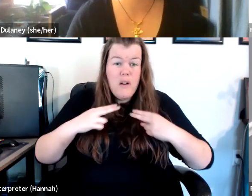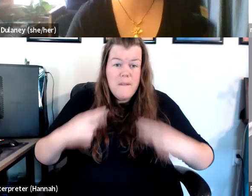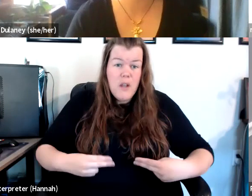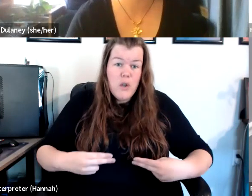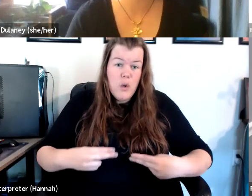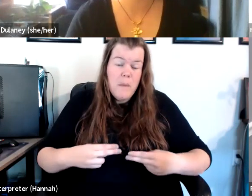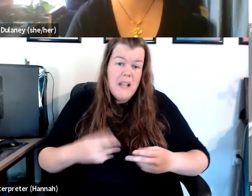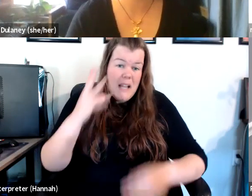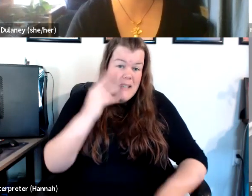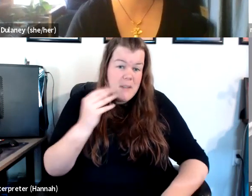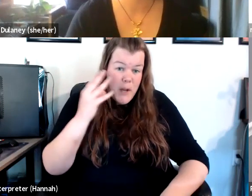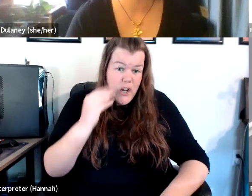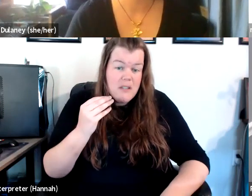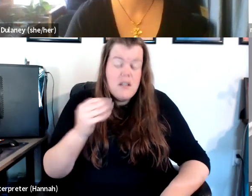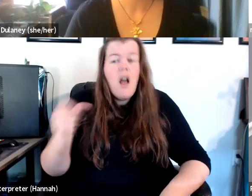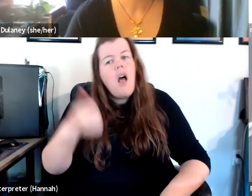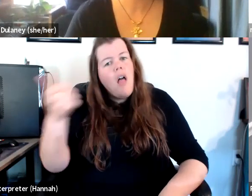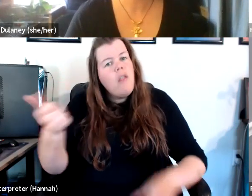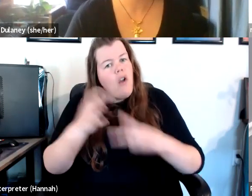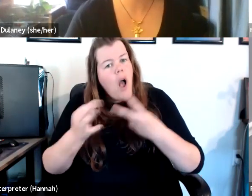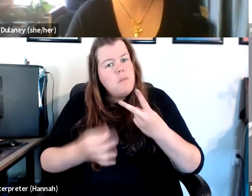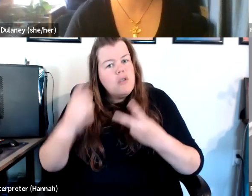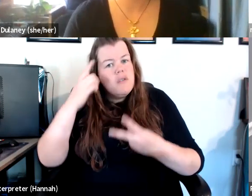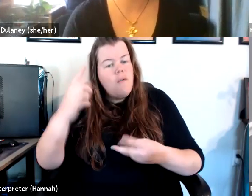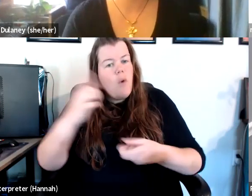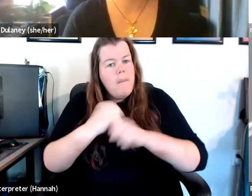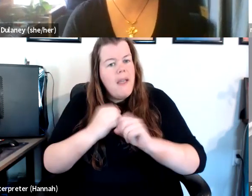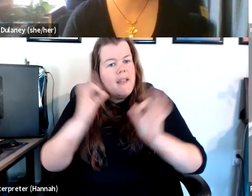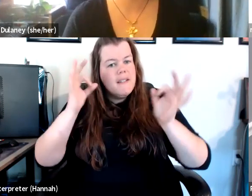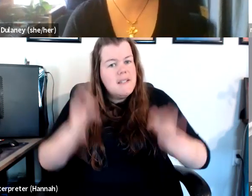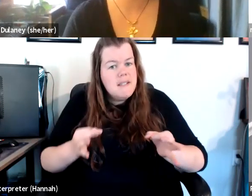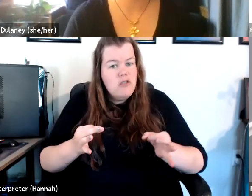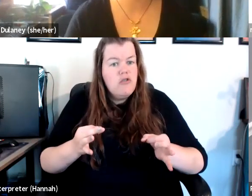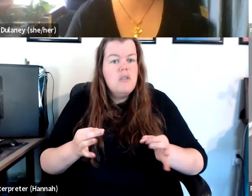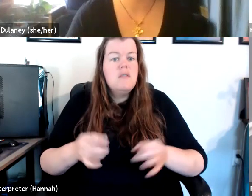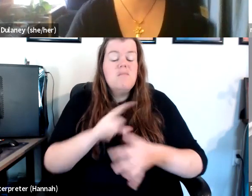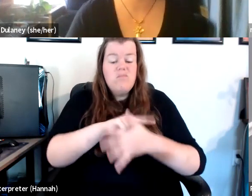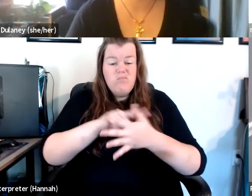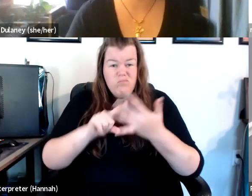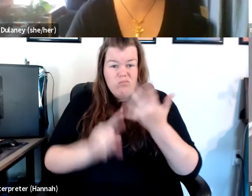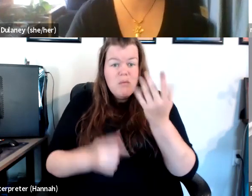decision-making can be made. All of these types of decision-making supports exist on a spectrum